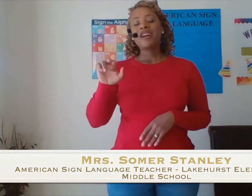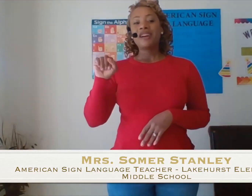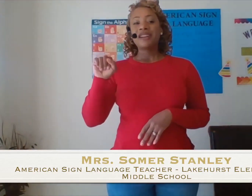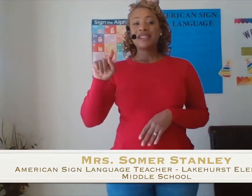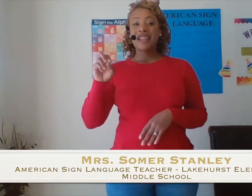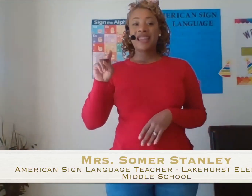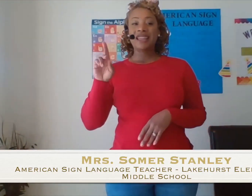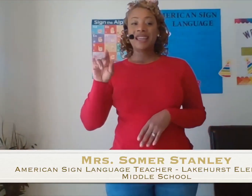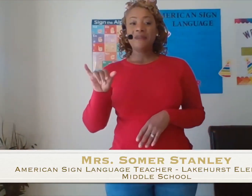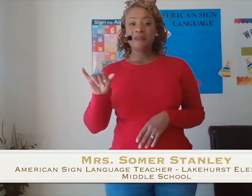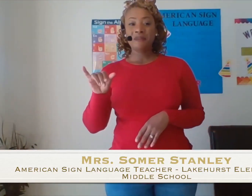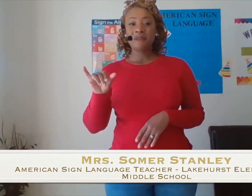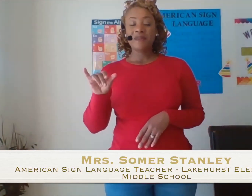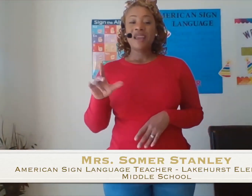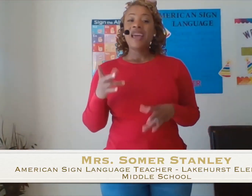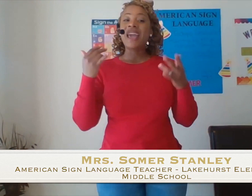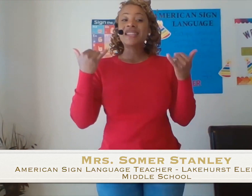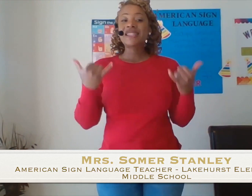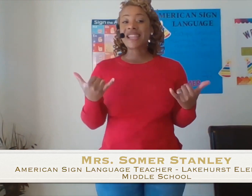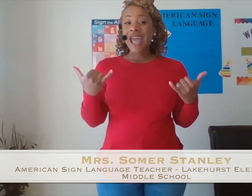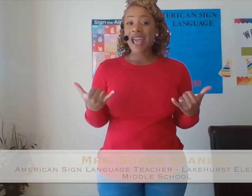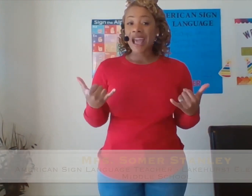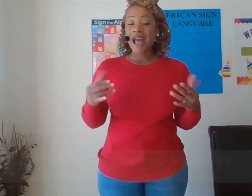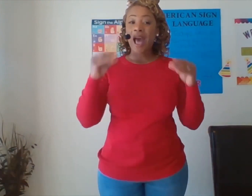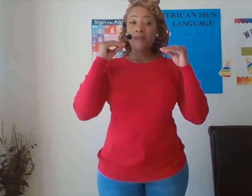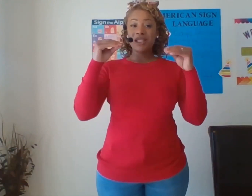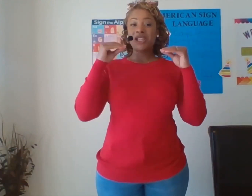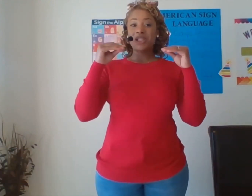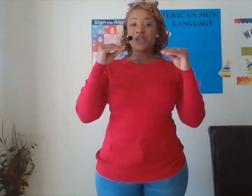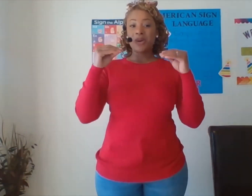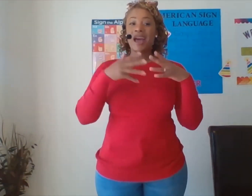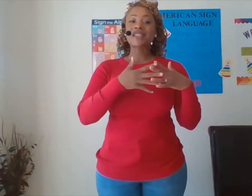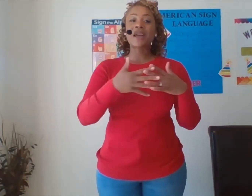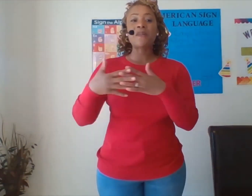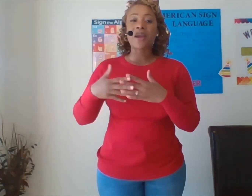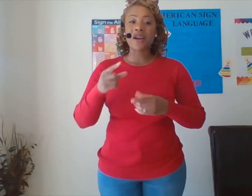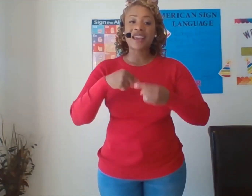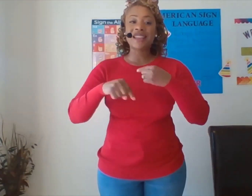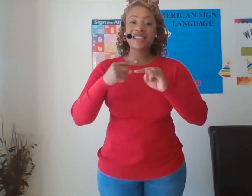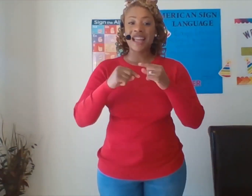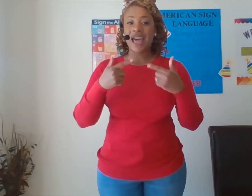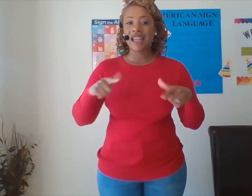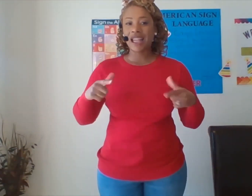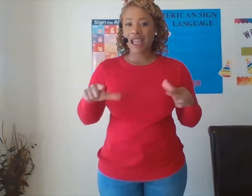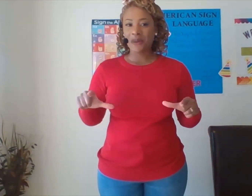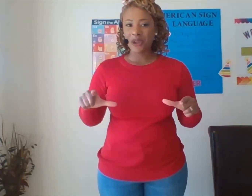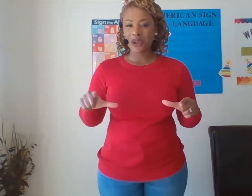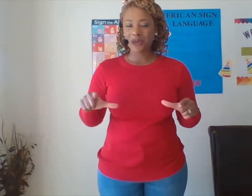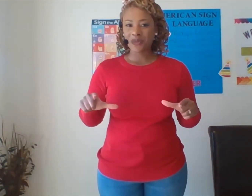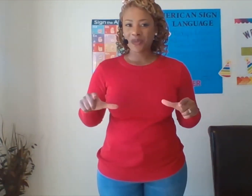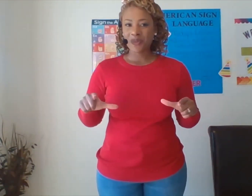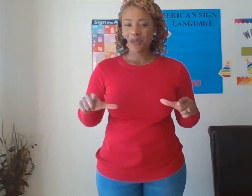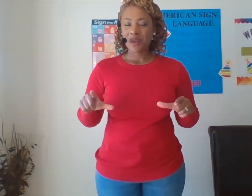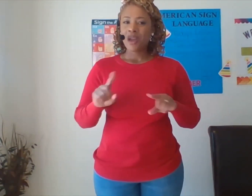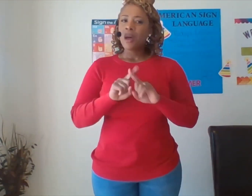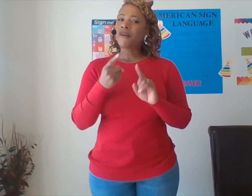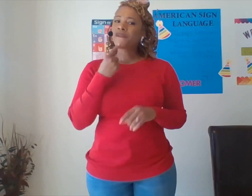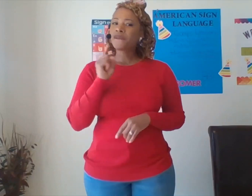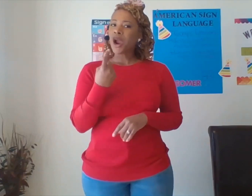Stanley and today I'll be teaching you guys American Sign Language but first